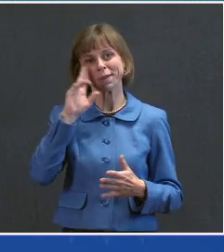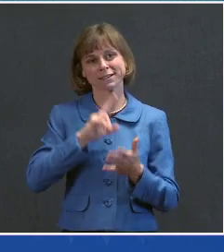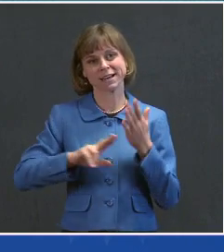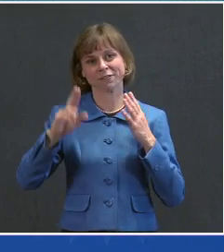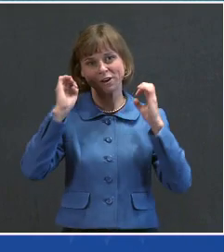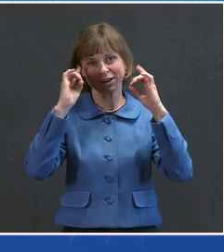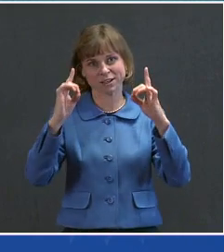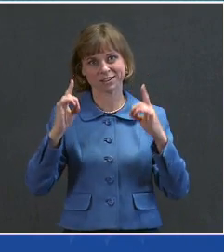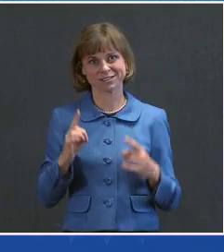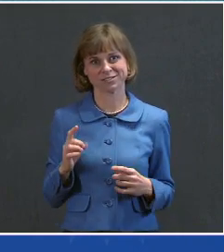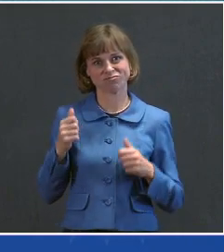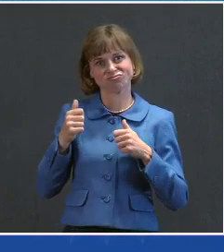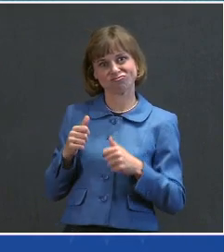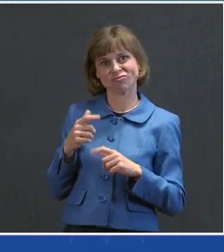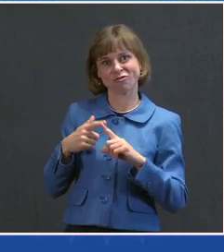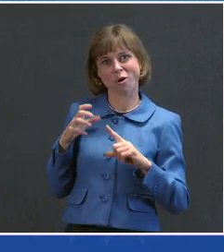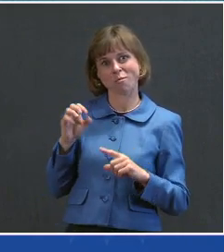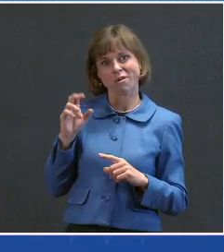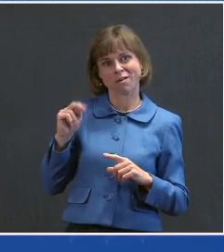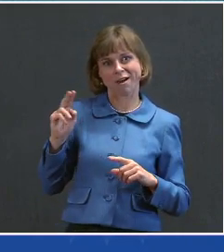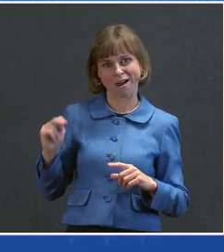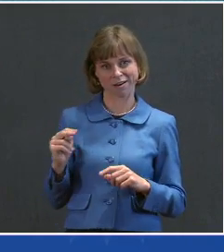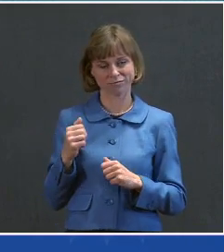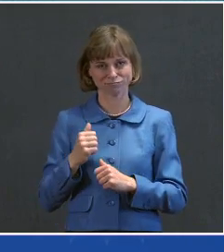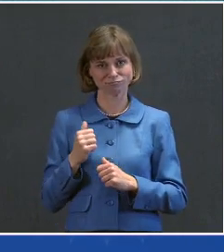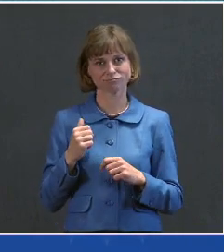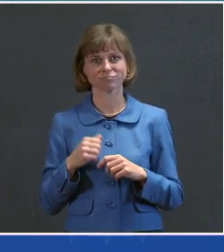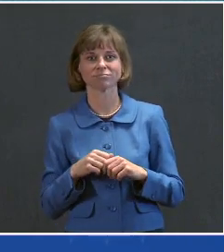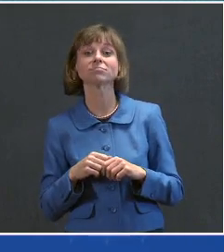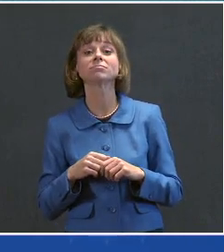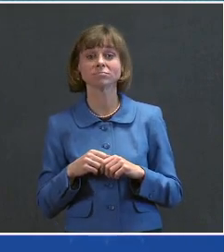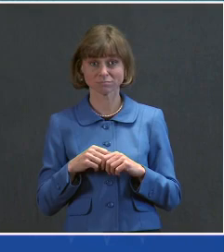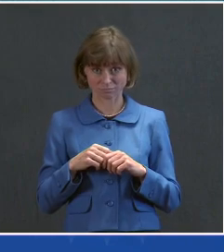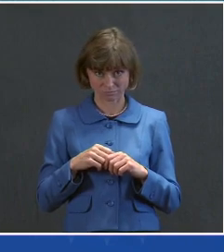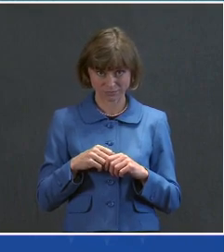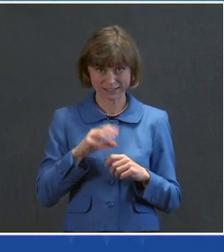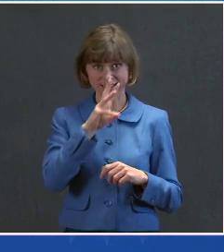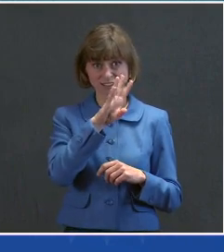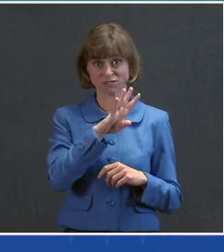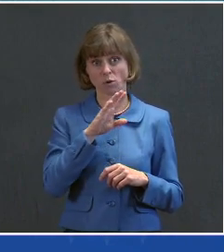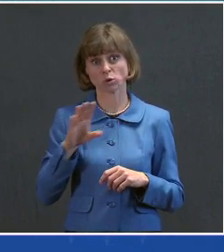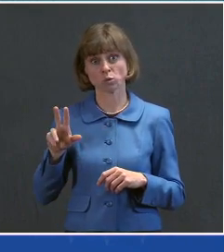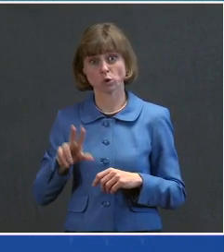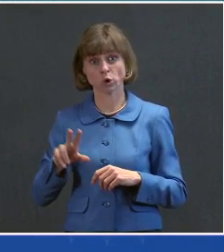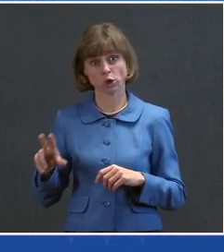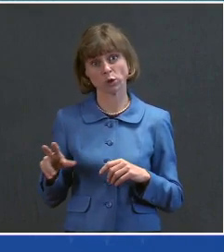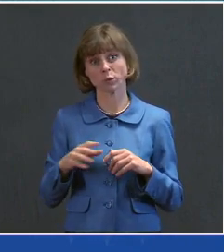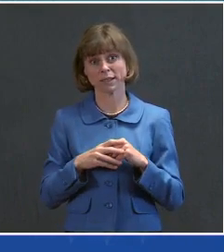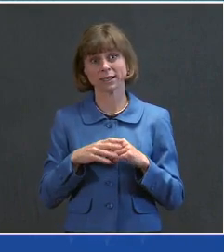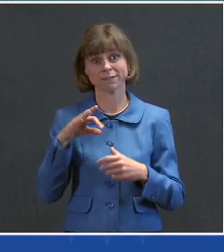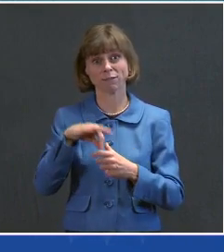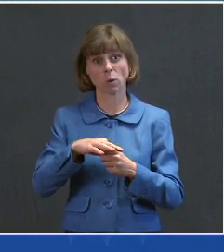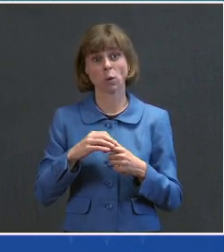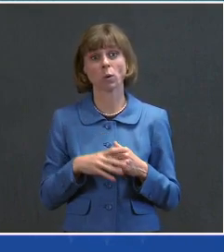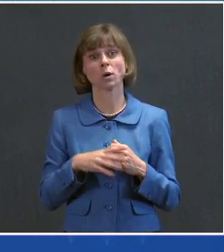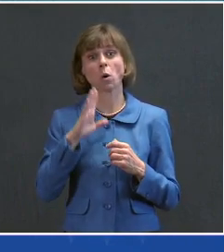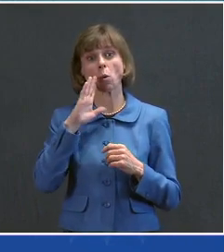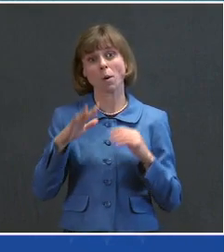go Connecticut -- in a wide, bipartisan vote of 64 to 33. He will be sworn in by the Vice President this evening.